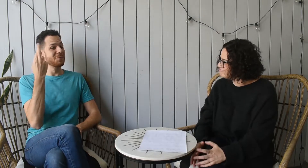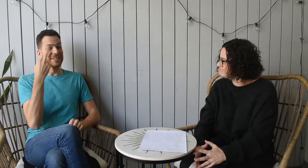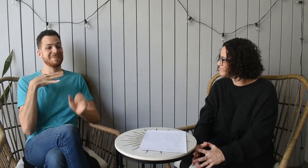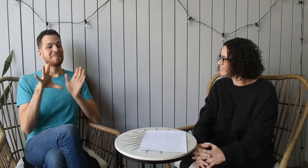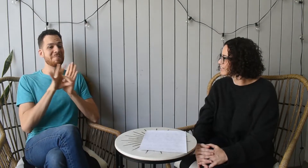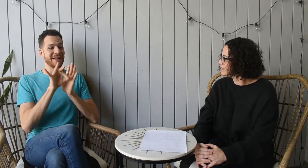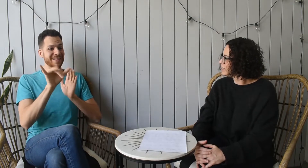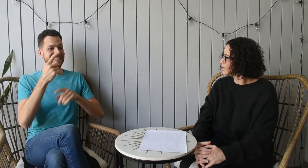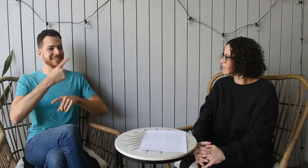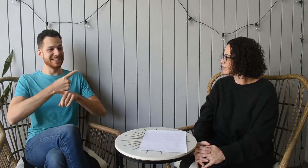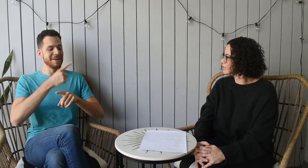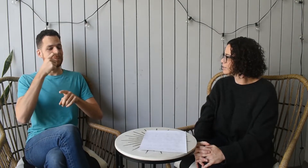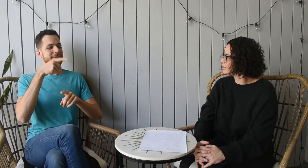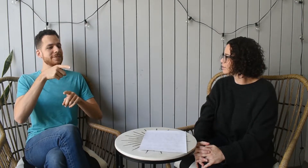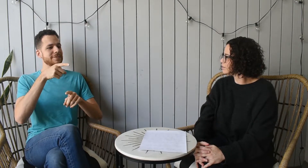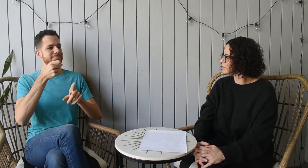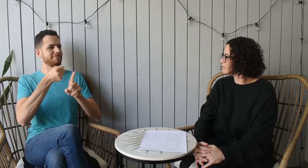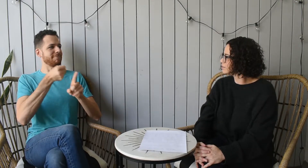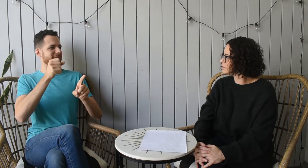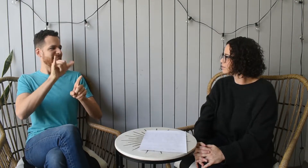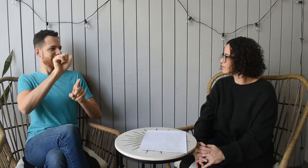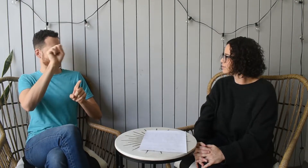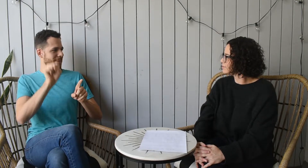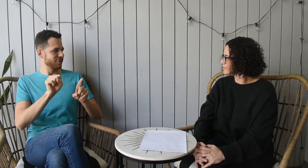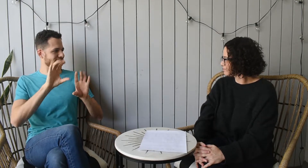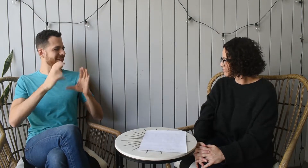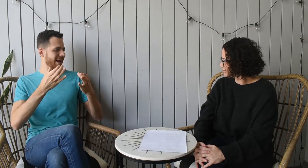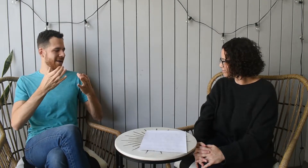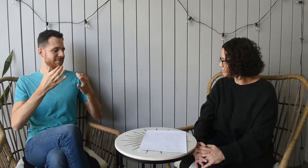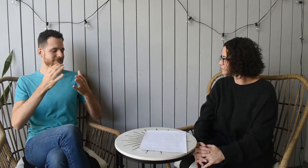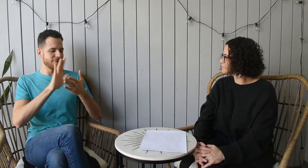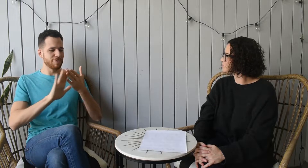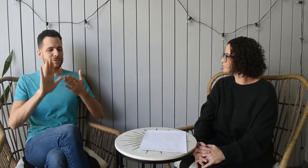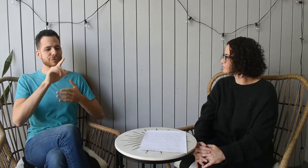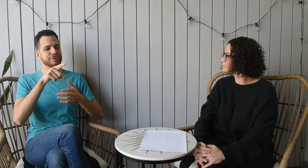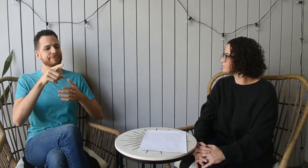The reason I picked that day was because during one of the classes I had that semester,